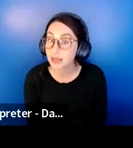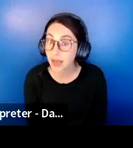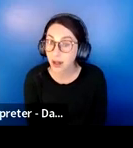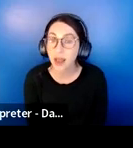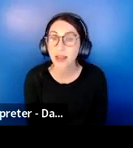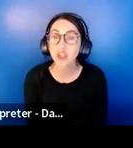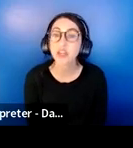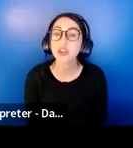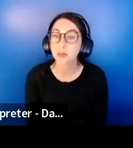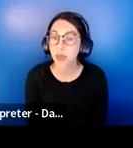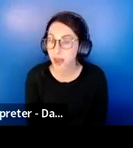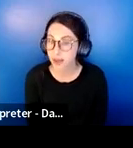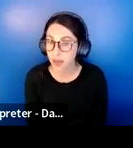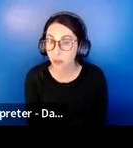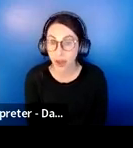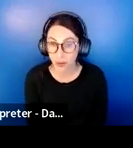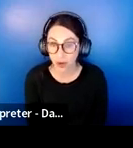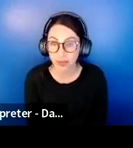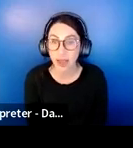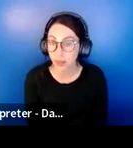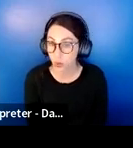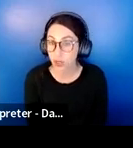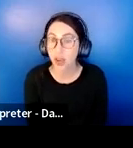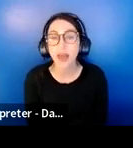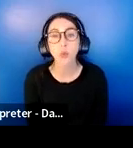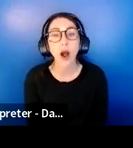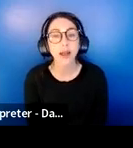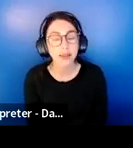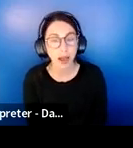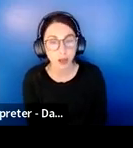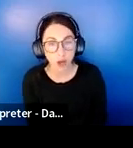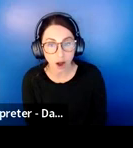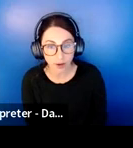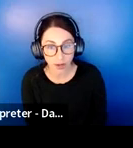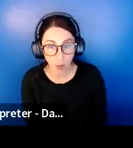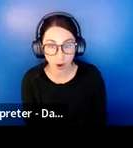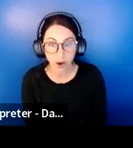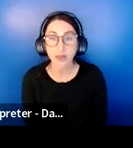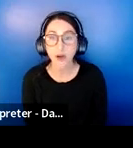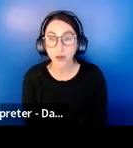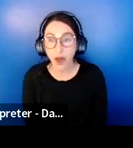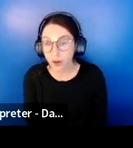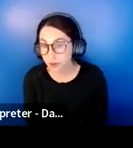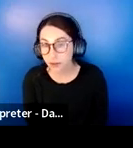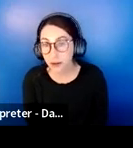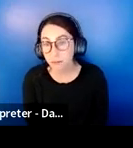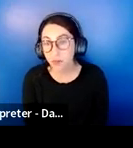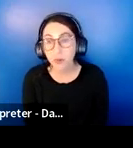ASL Interpreter - Danielle: and changes in BASL (Black American Sign Language) and why it's not used often anymore. There are a lot of